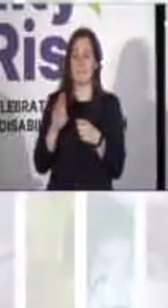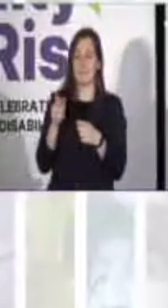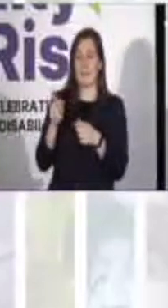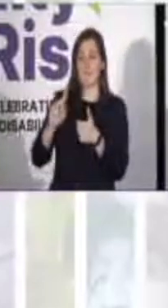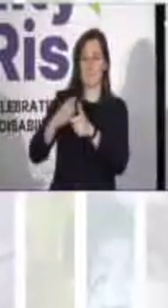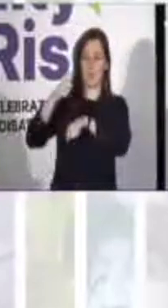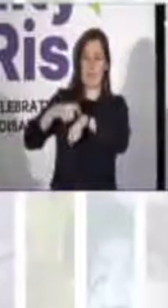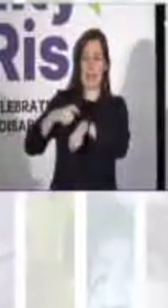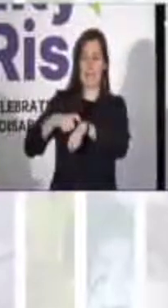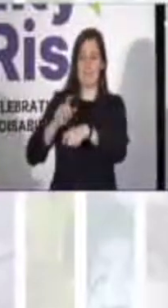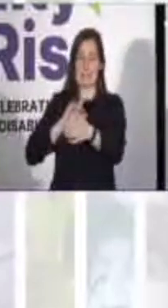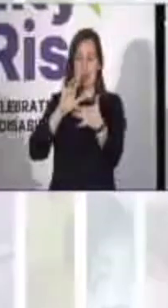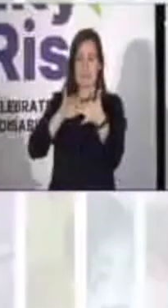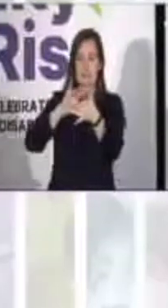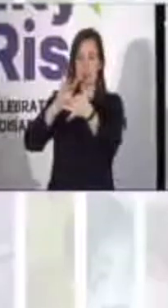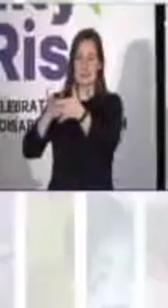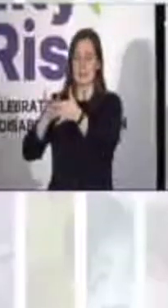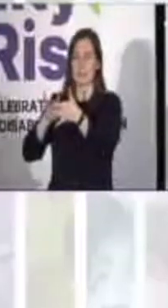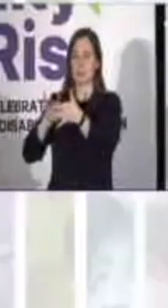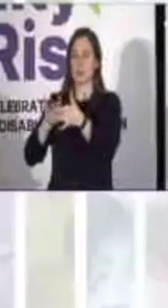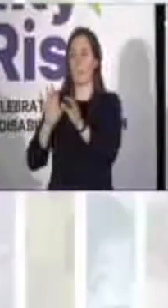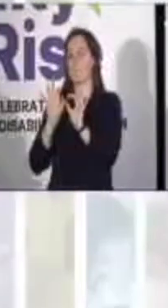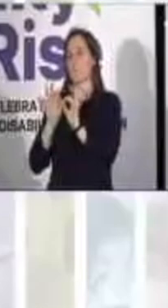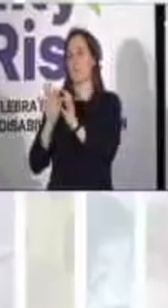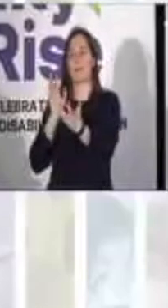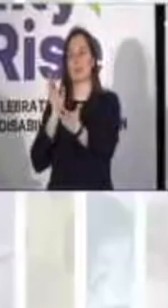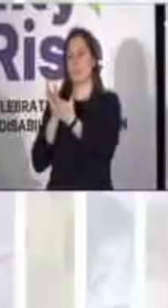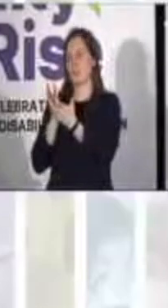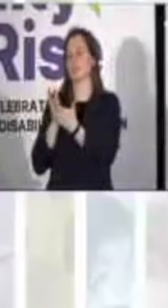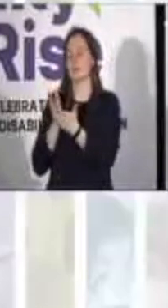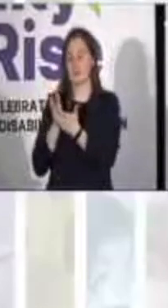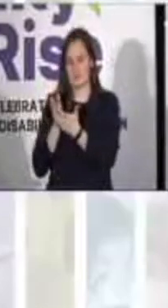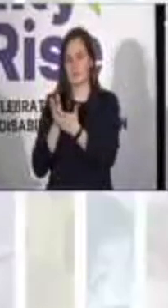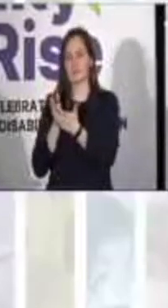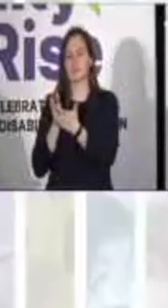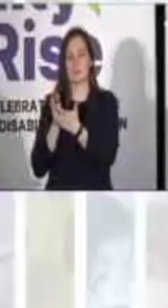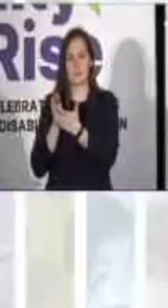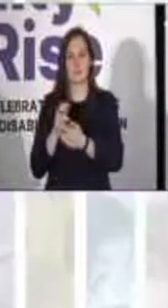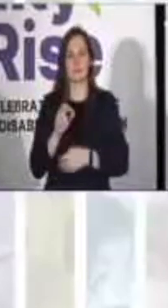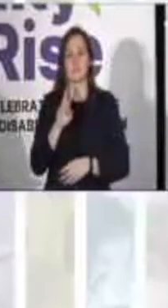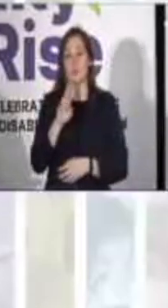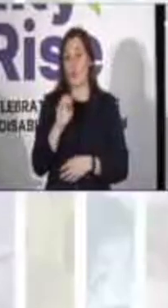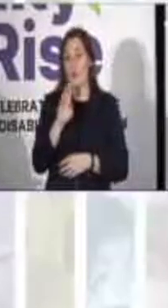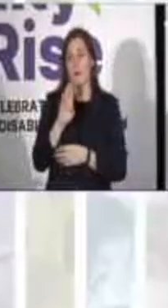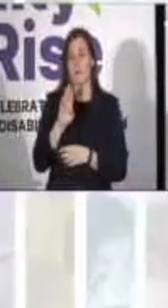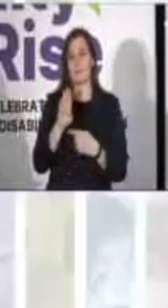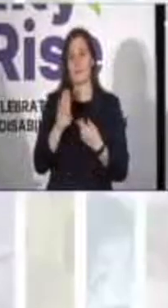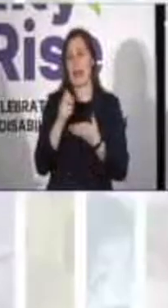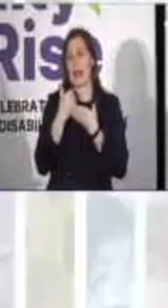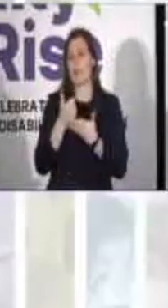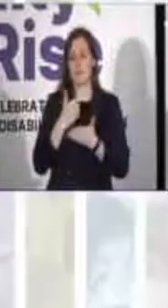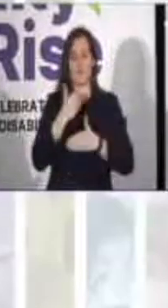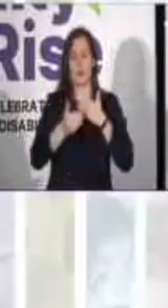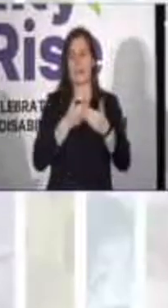I KNEW THEY WERE EXACTLY WHAT I NEEDED IN THAT MOMENT. ROB MAKE THE PROCESS SEAMLESS INTRODUCING ME TO EMILY